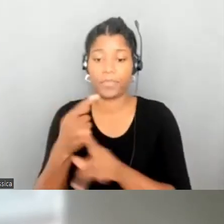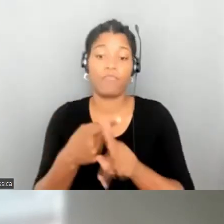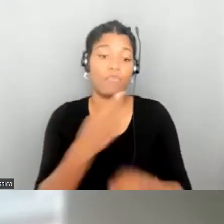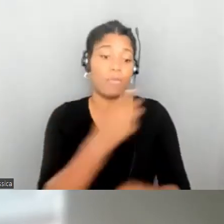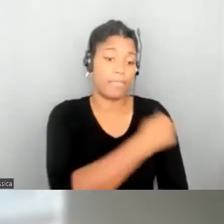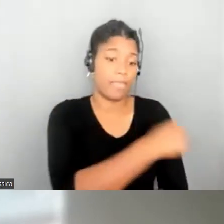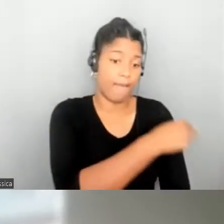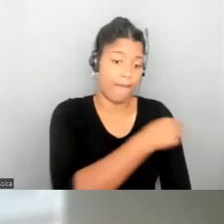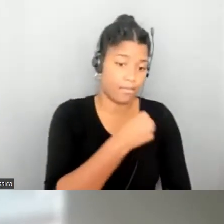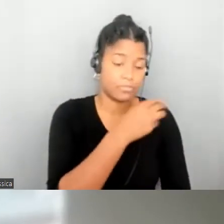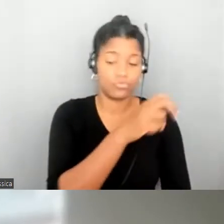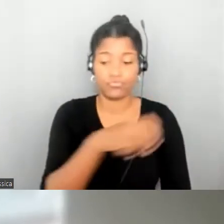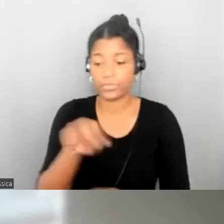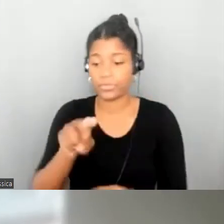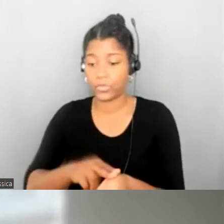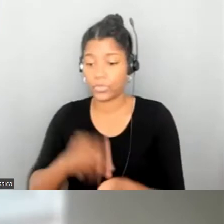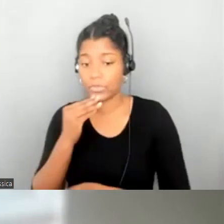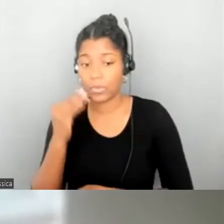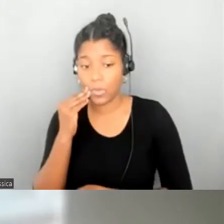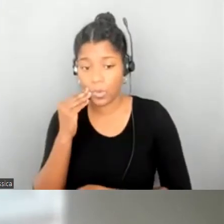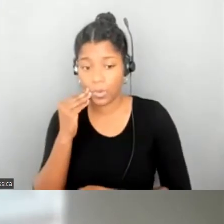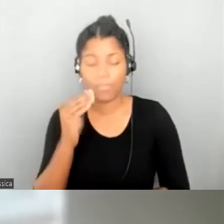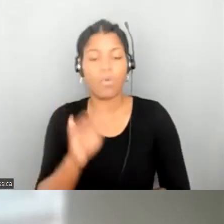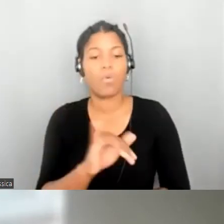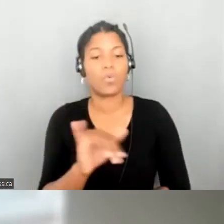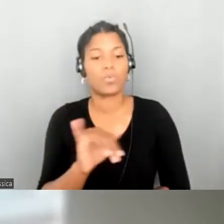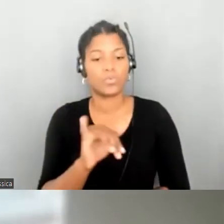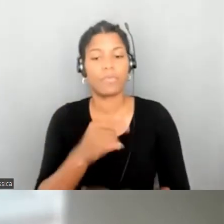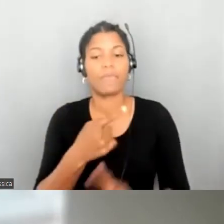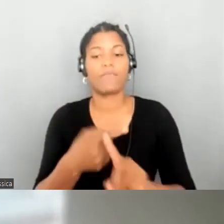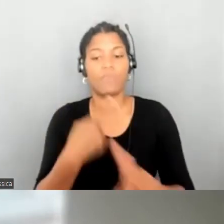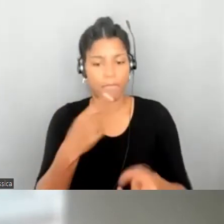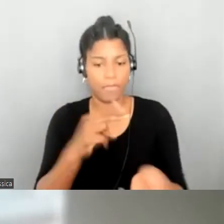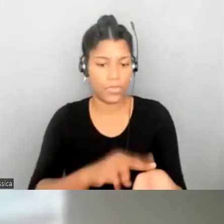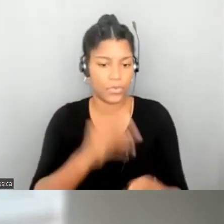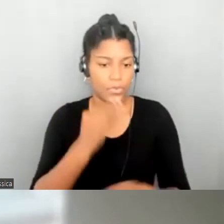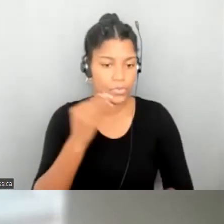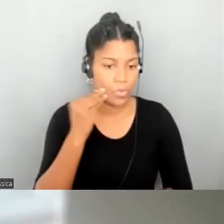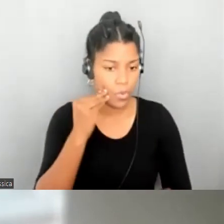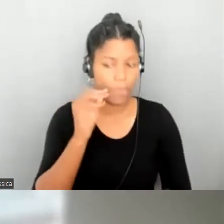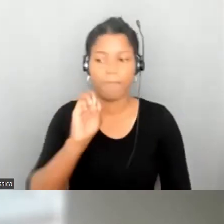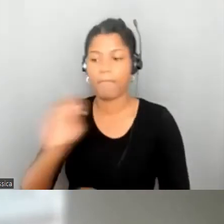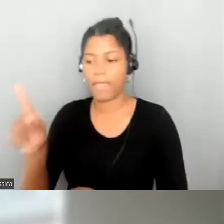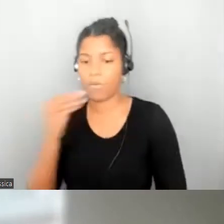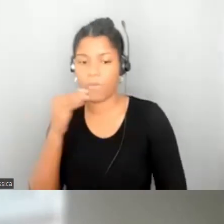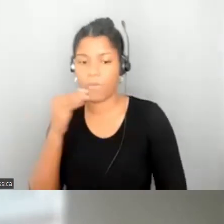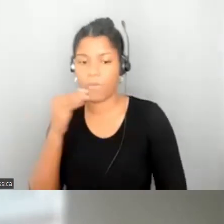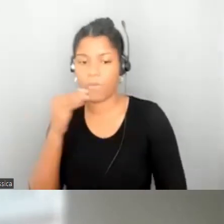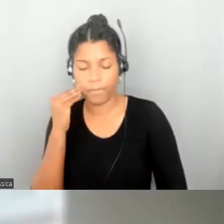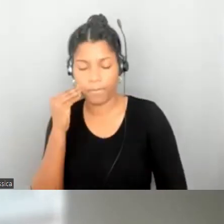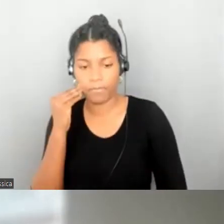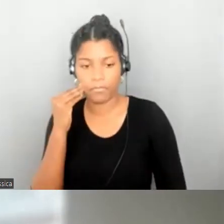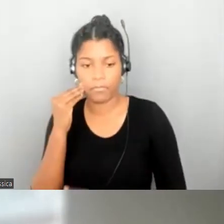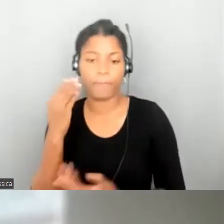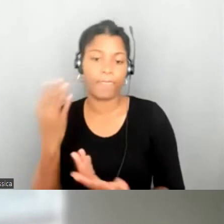also from the facility and getting the patient or that person back home or some longer-term